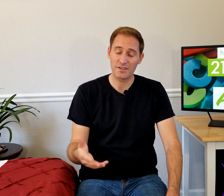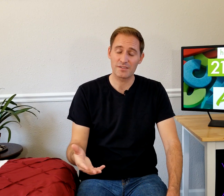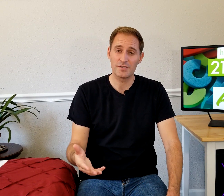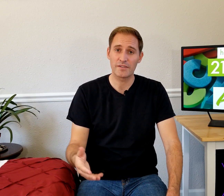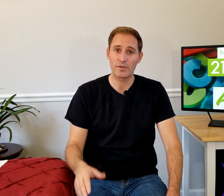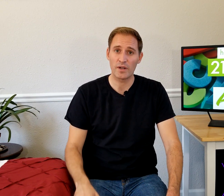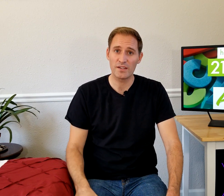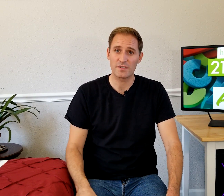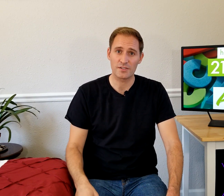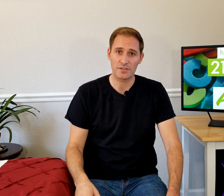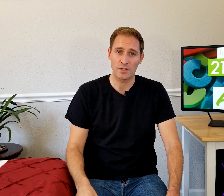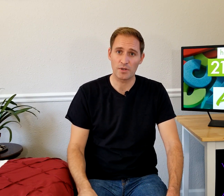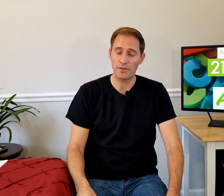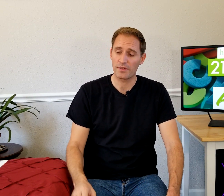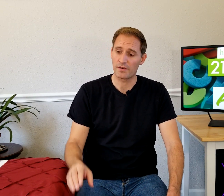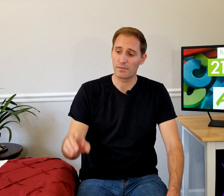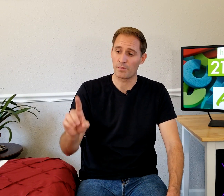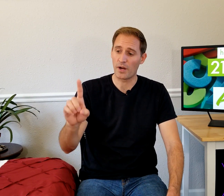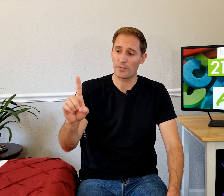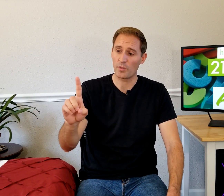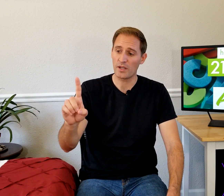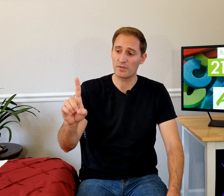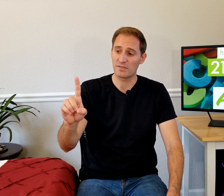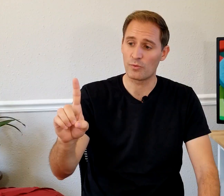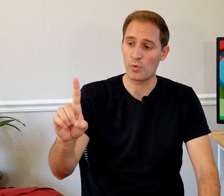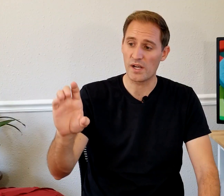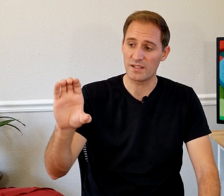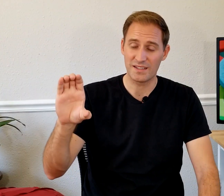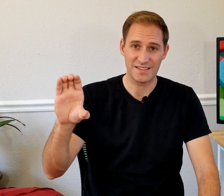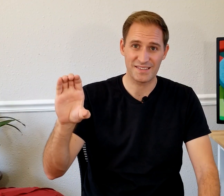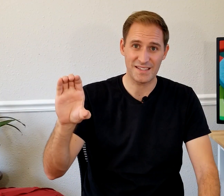this two different ways and I'll show you both, the proper way is 1 - C.